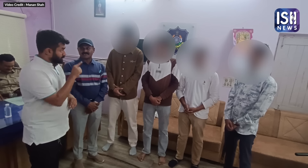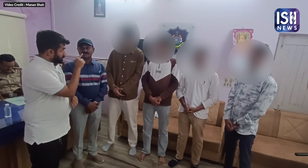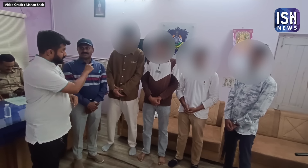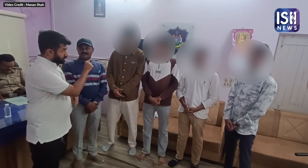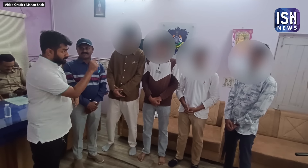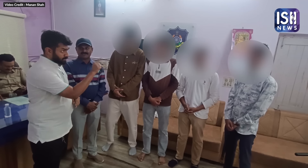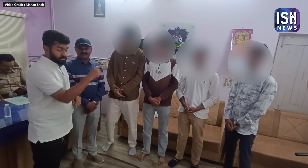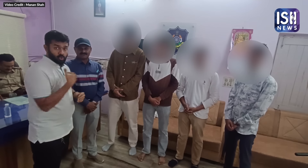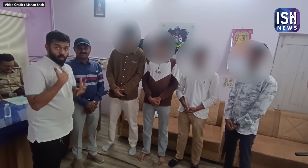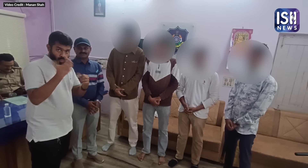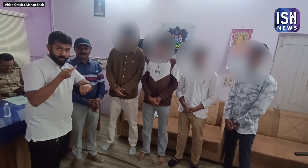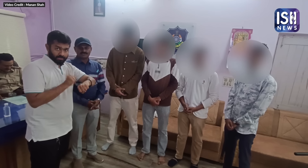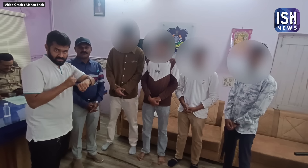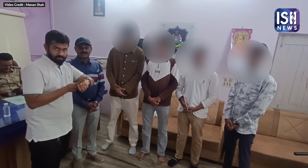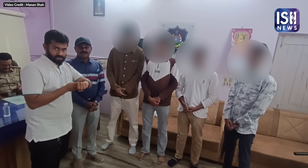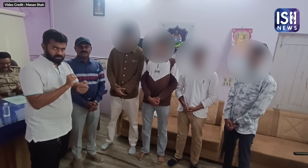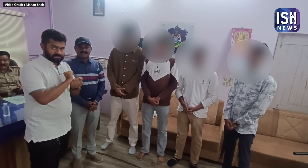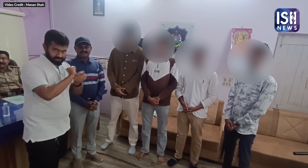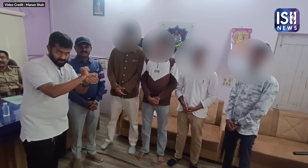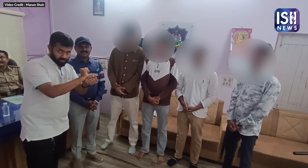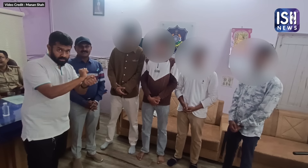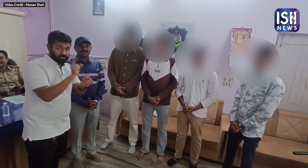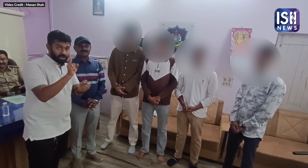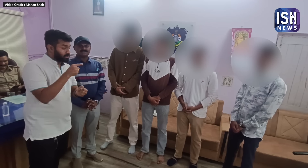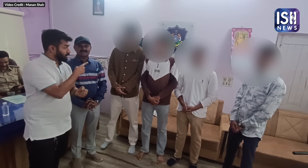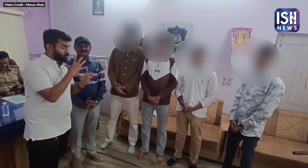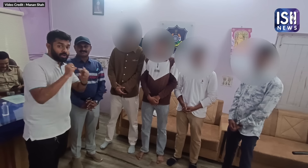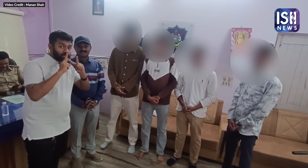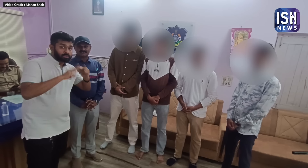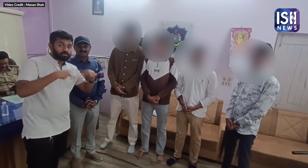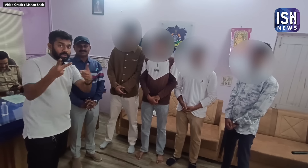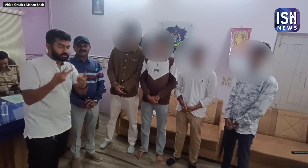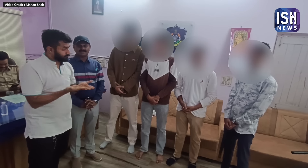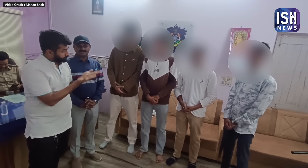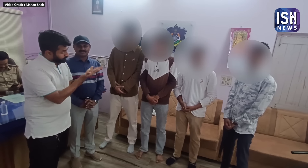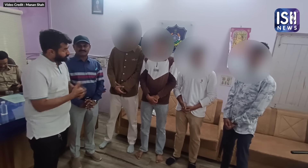I wanted strict action, including jail for them. Now, they have something to say.